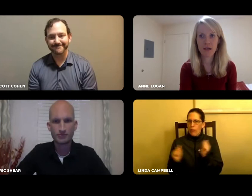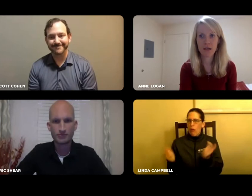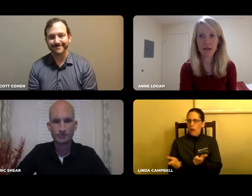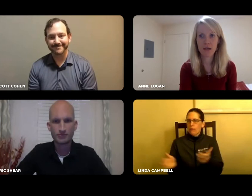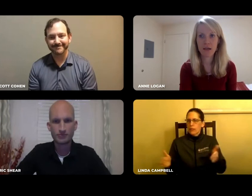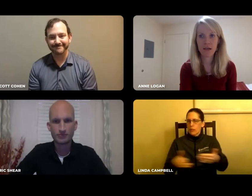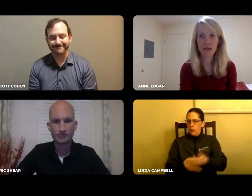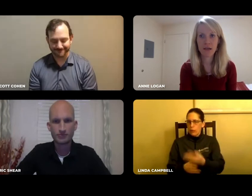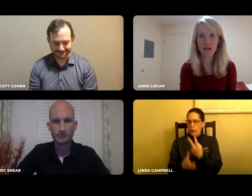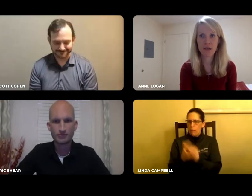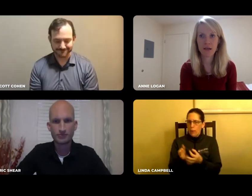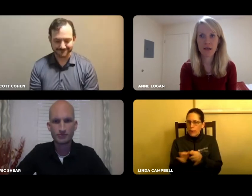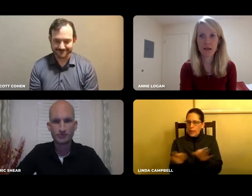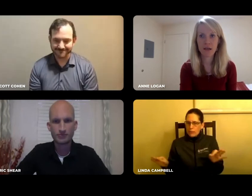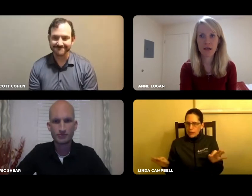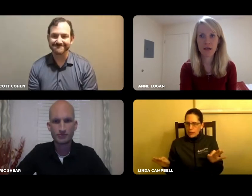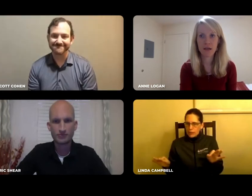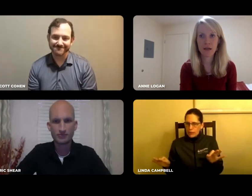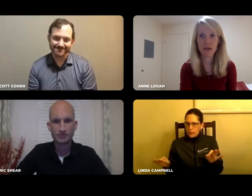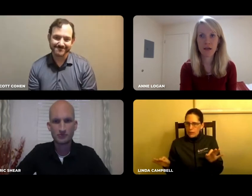I explained and say this interpreter is here to help